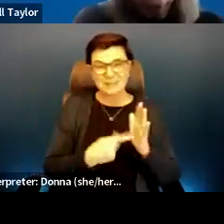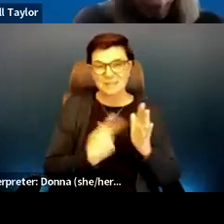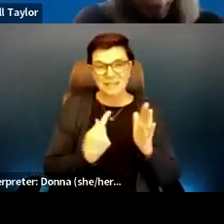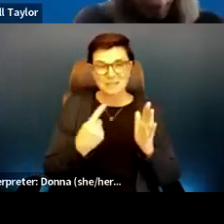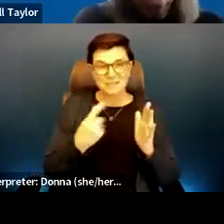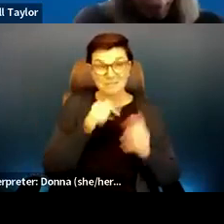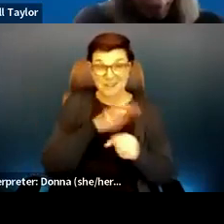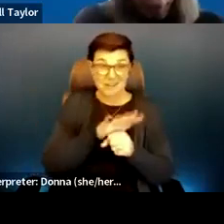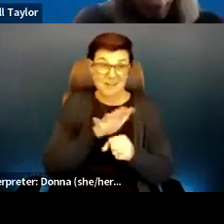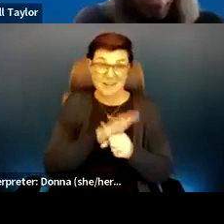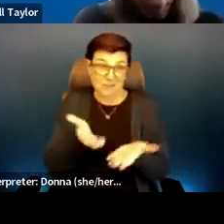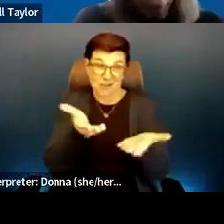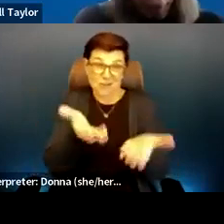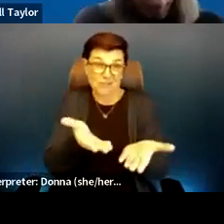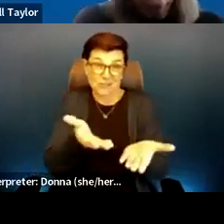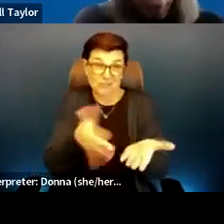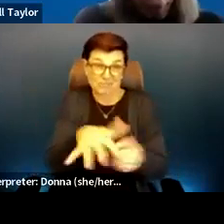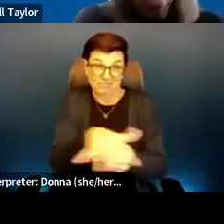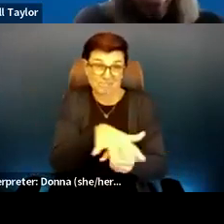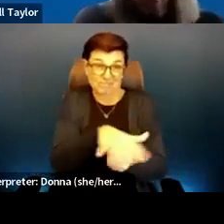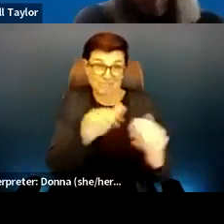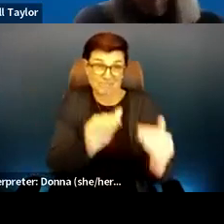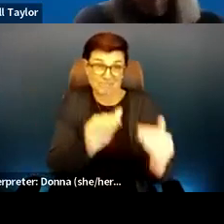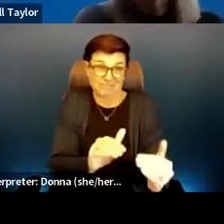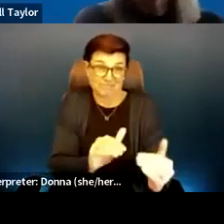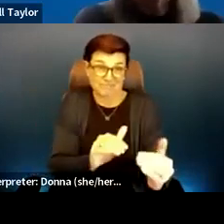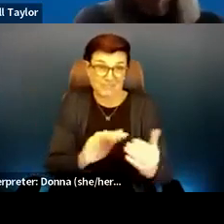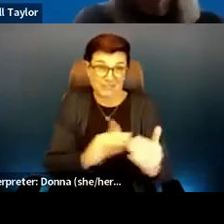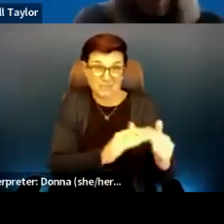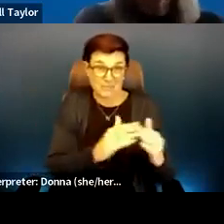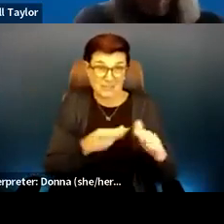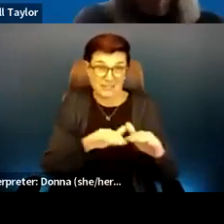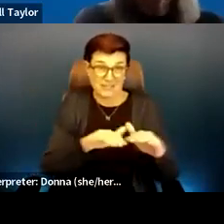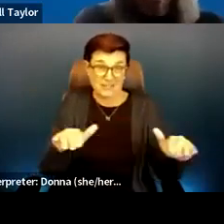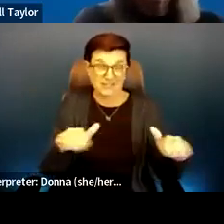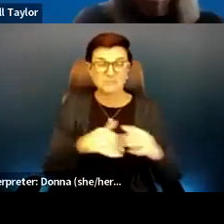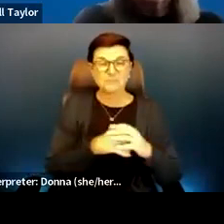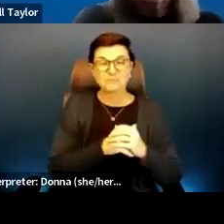There's a lot I could say about all of that having